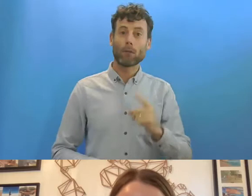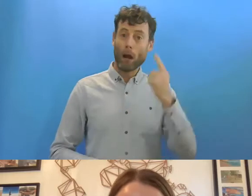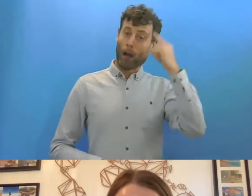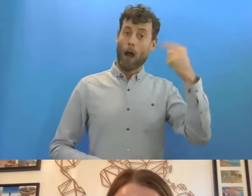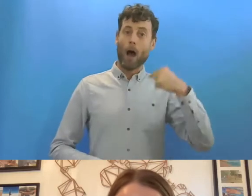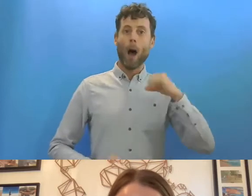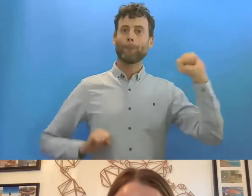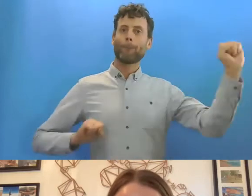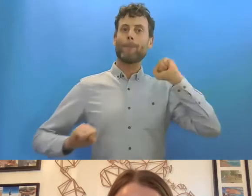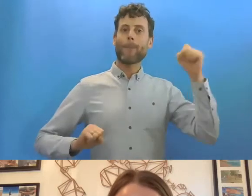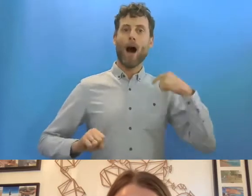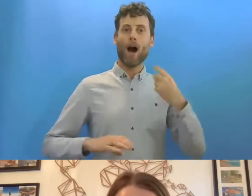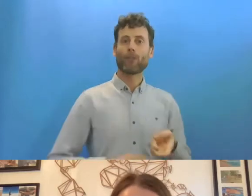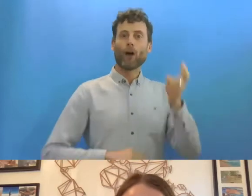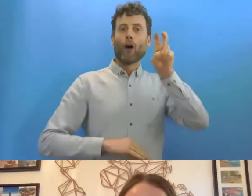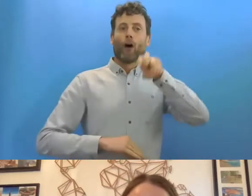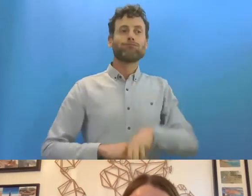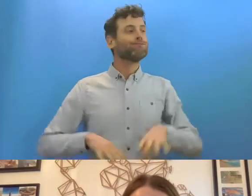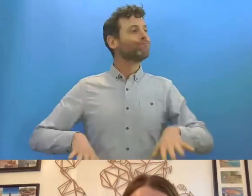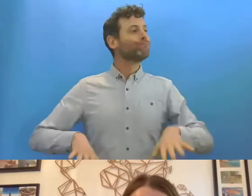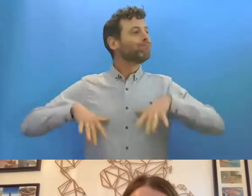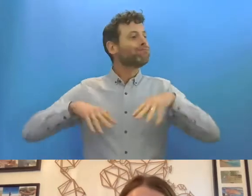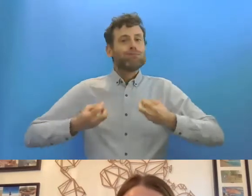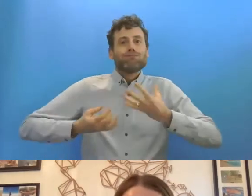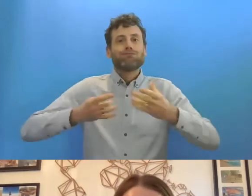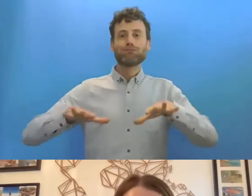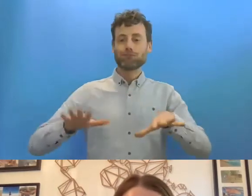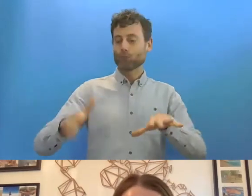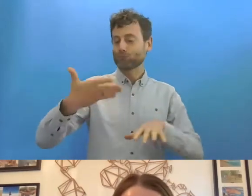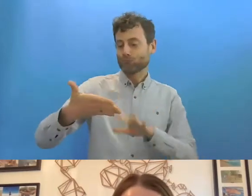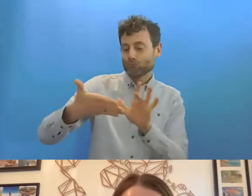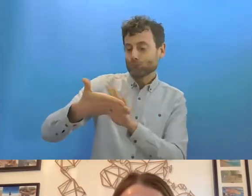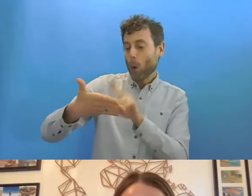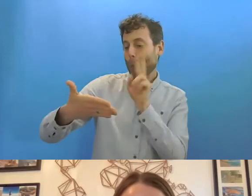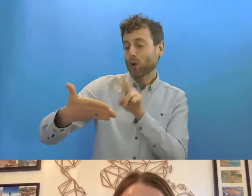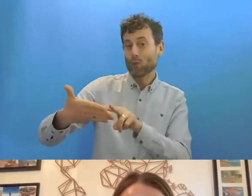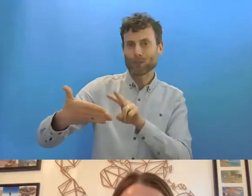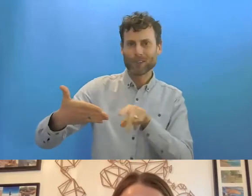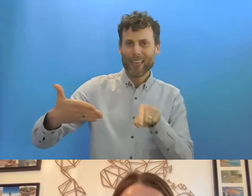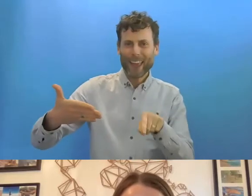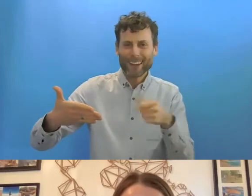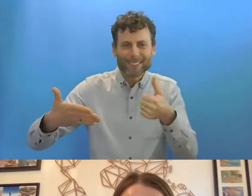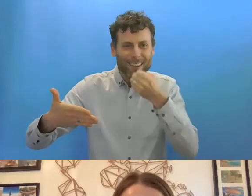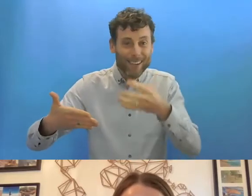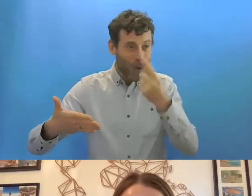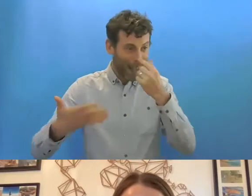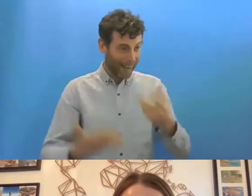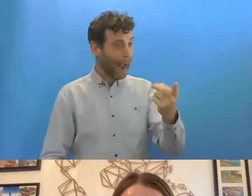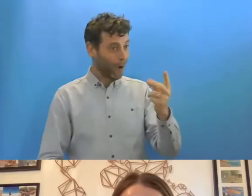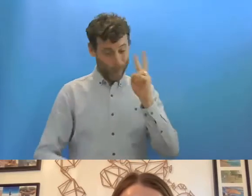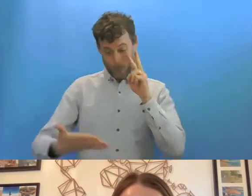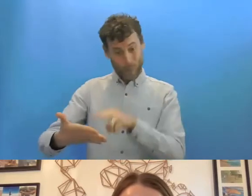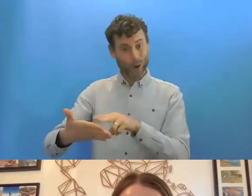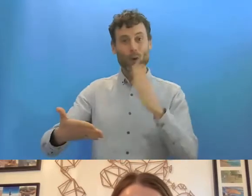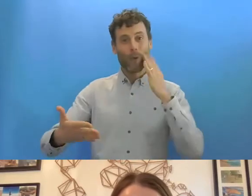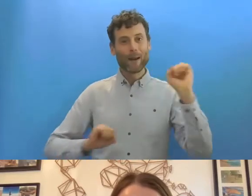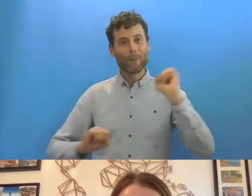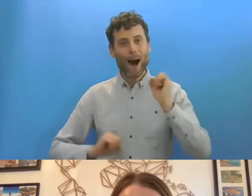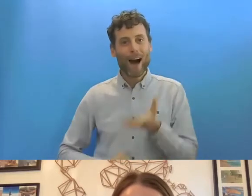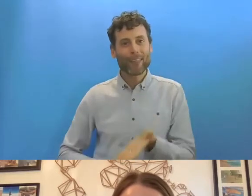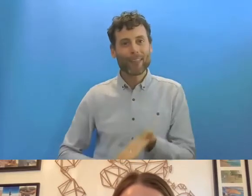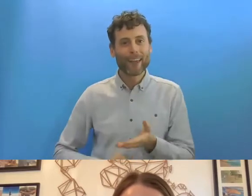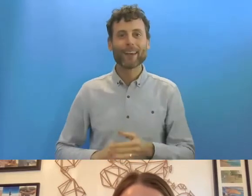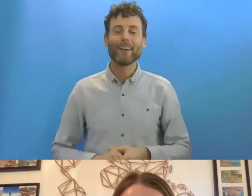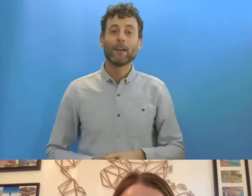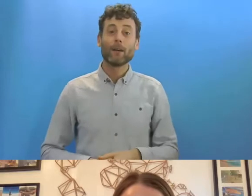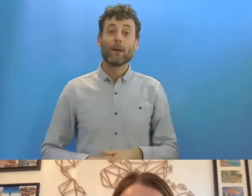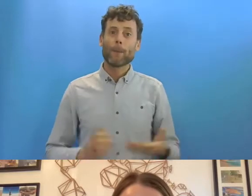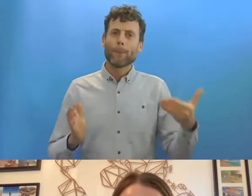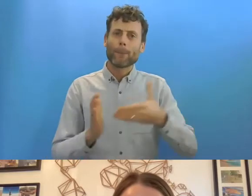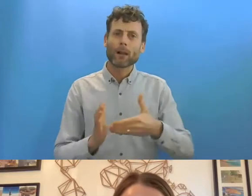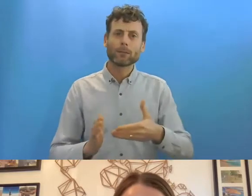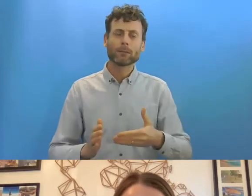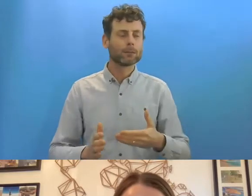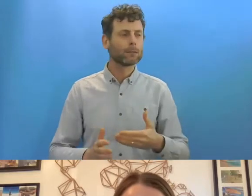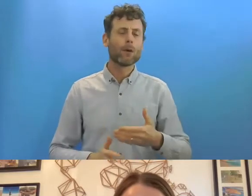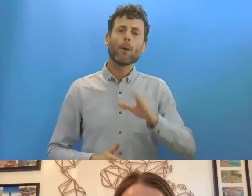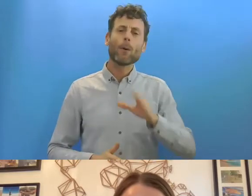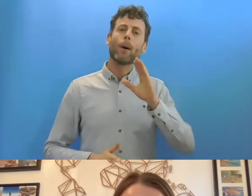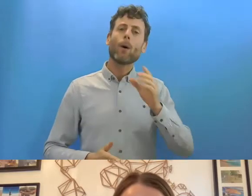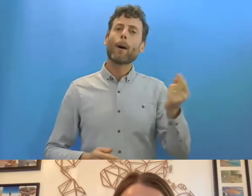about watching it in the bath, I'm now definitely going to be watching some shows in the bath! I just think that's amazing.